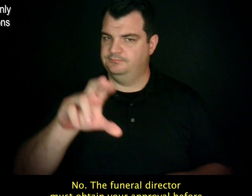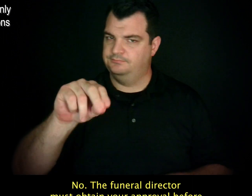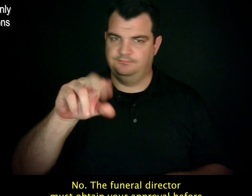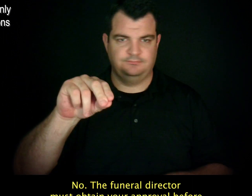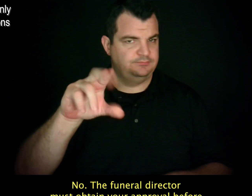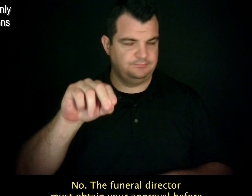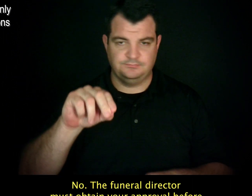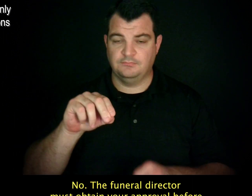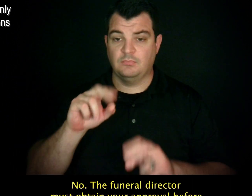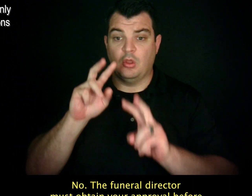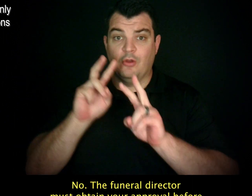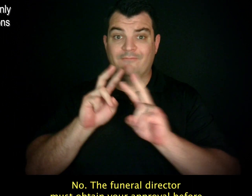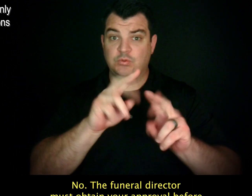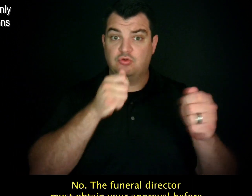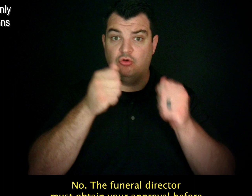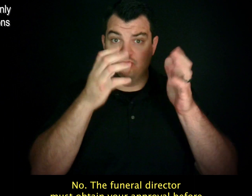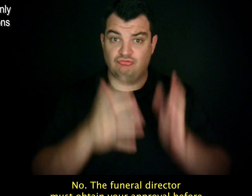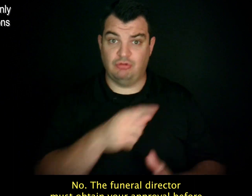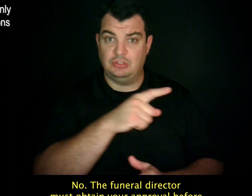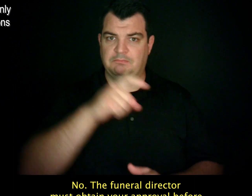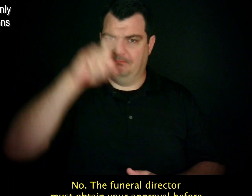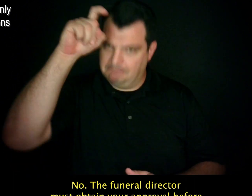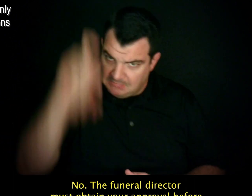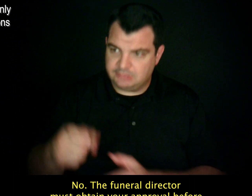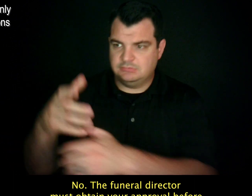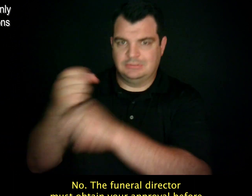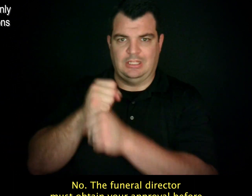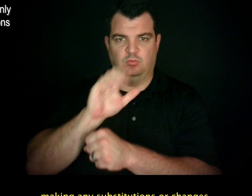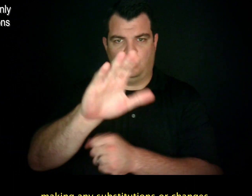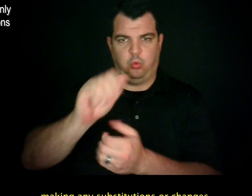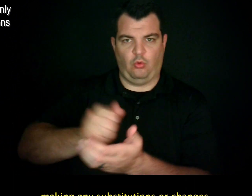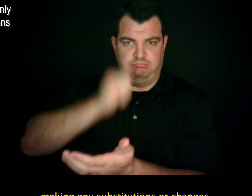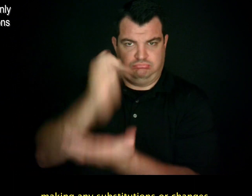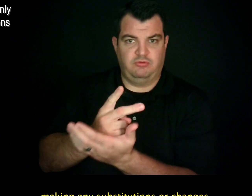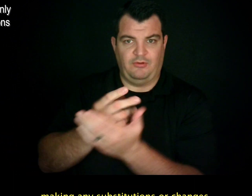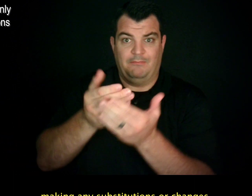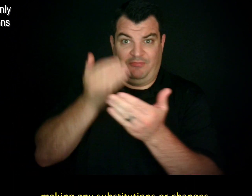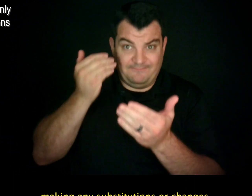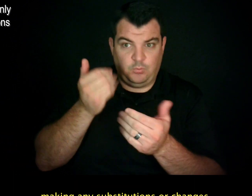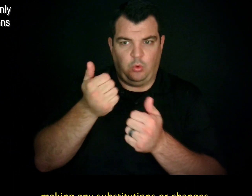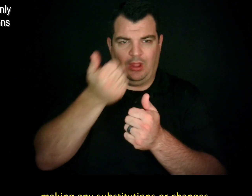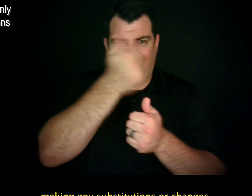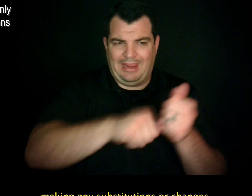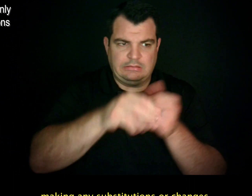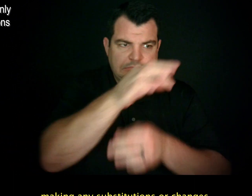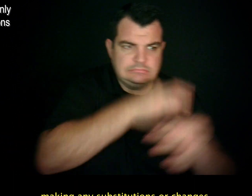No. The funeral director must obtain your approval before making any substitutions or changes.